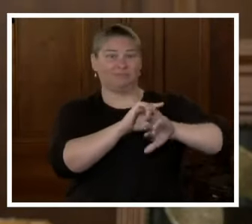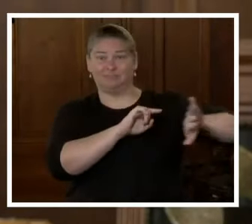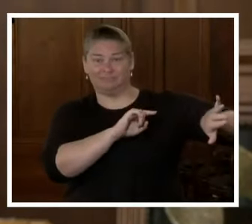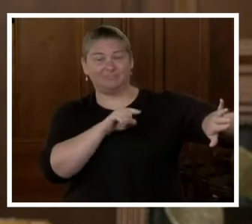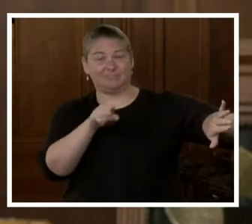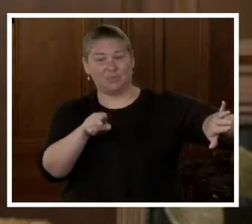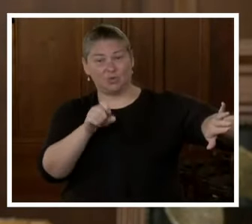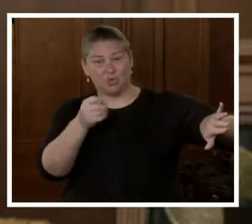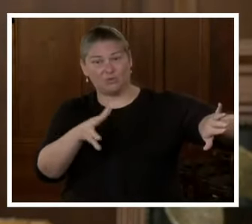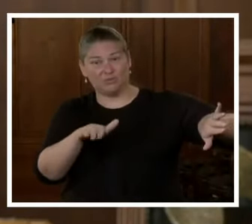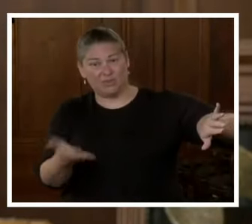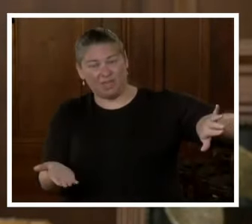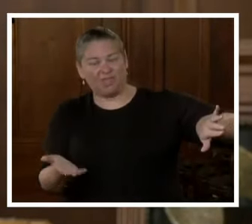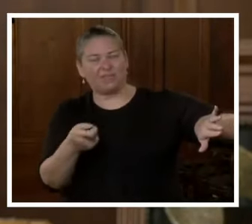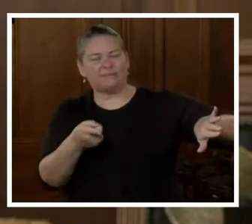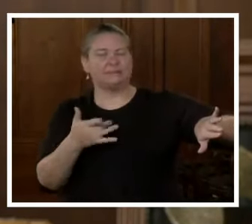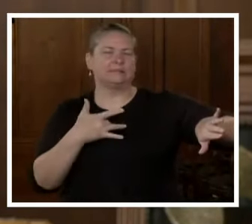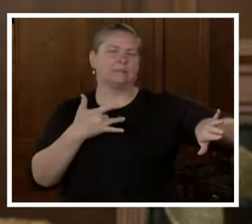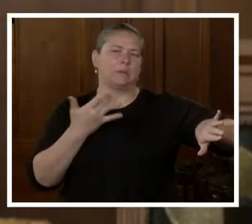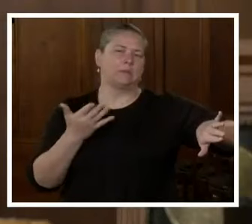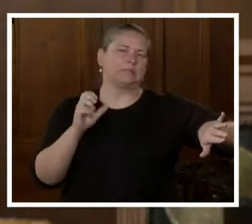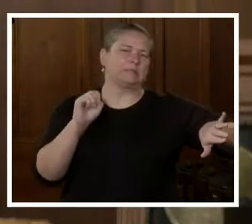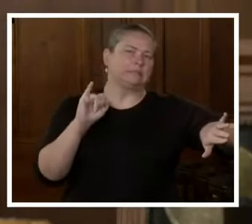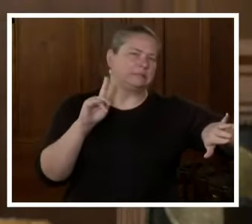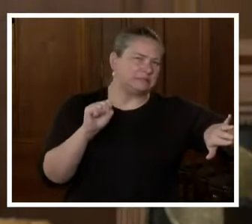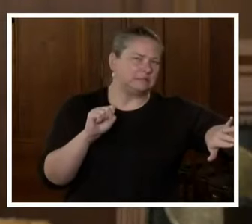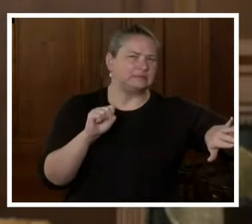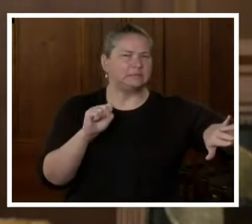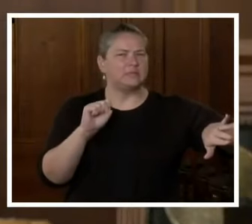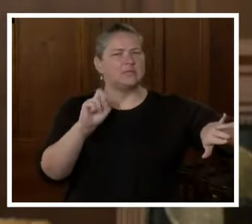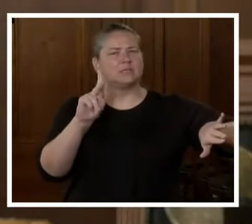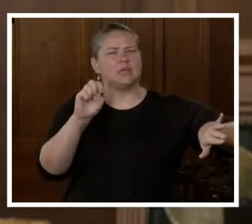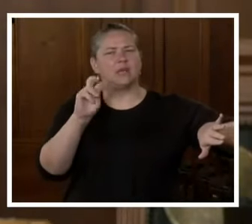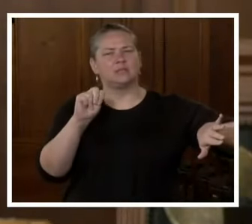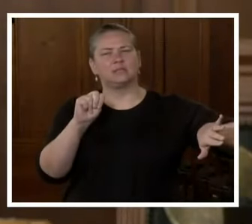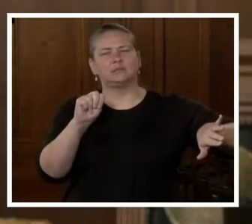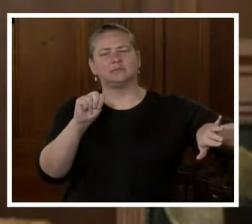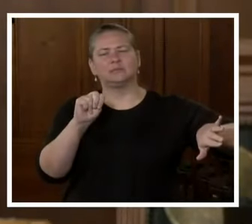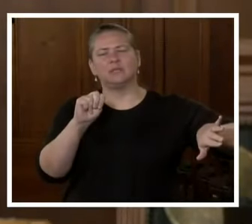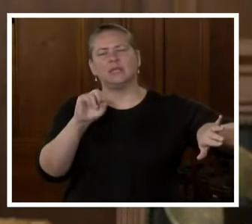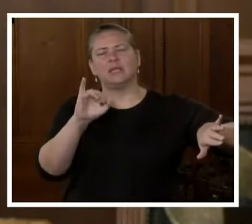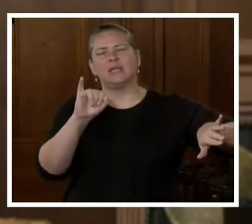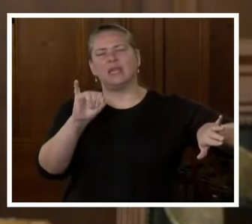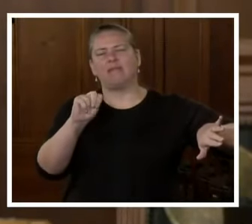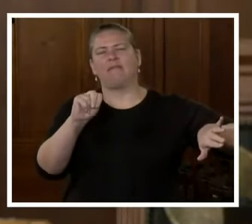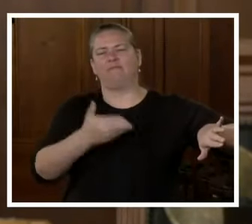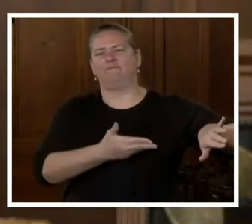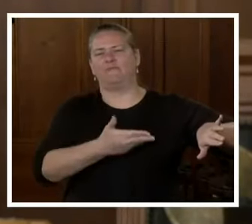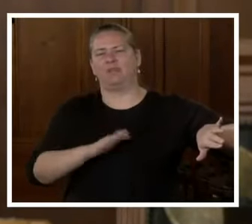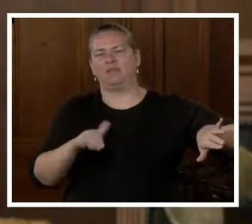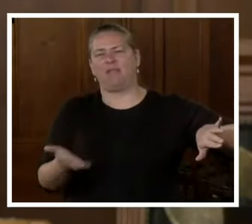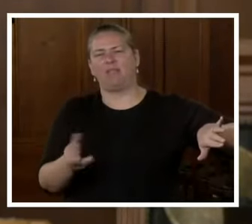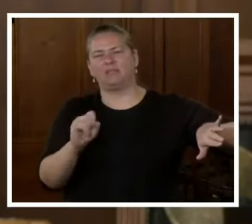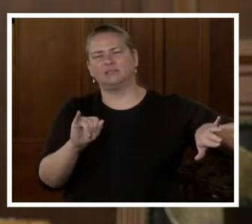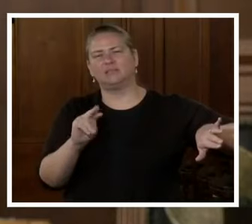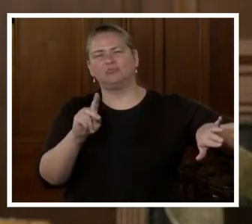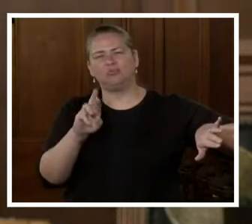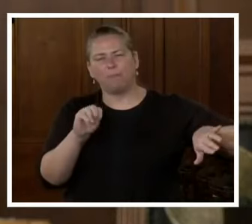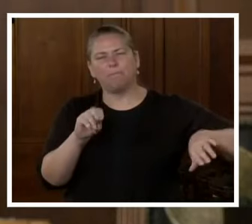APPEAR TO SELF DEVELOP SO FAR AT